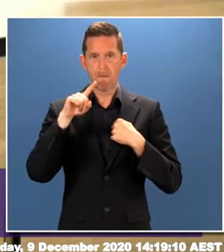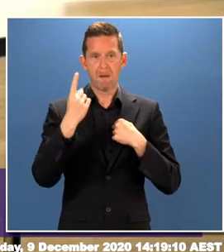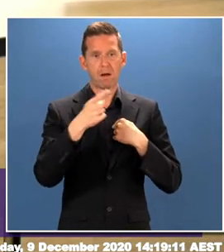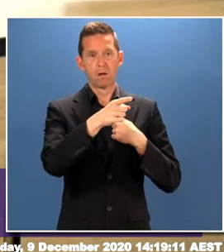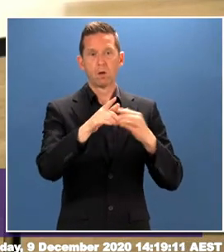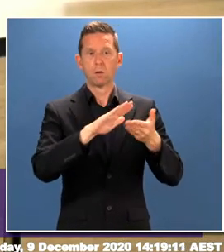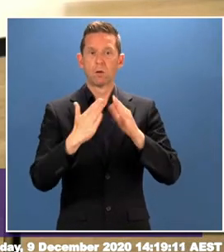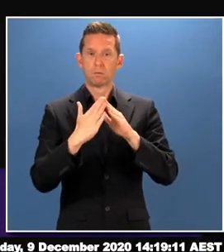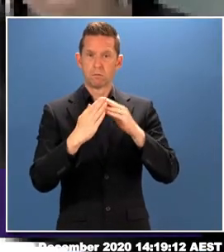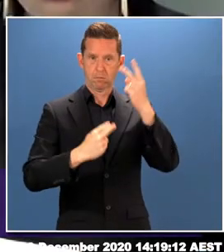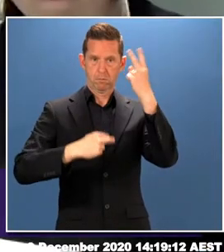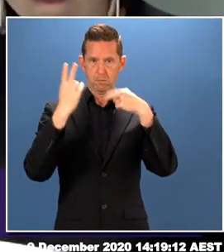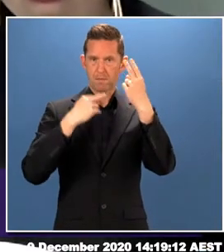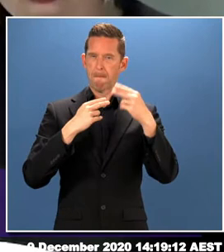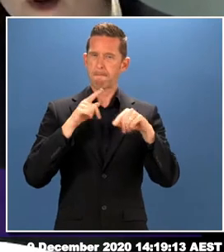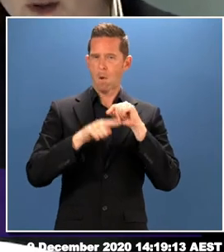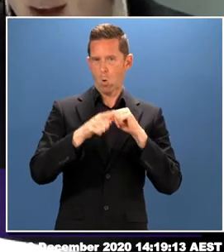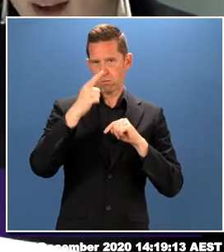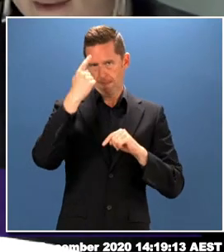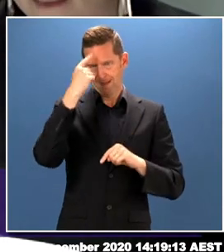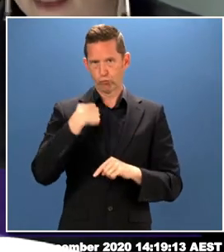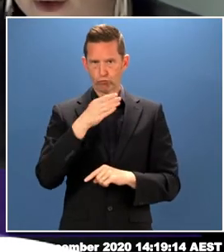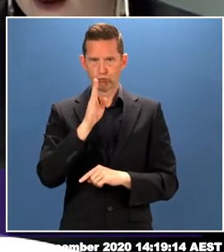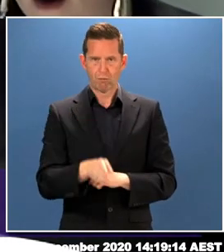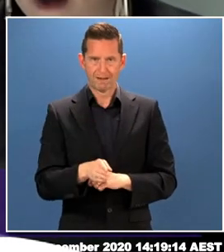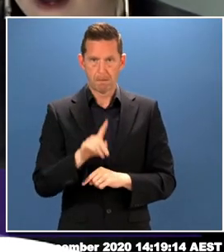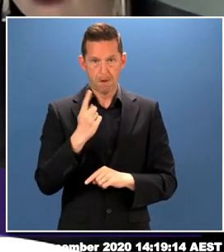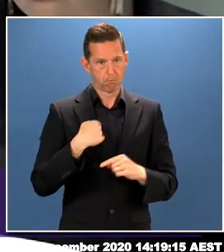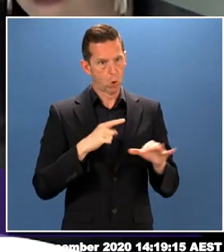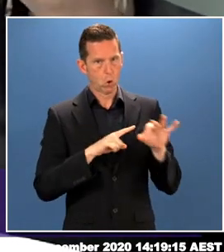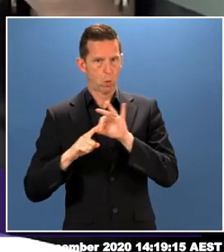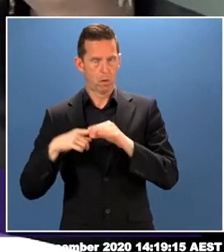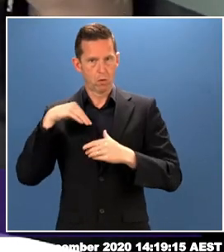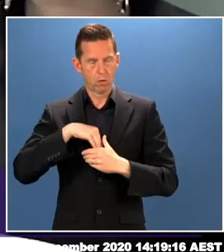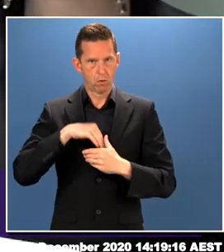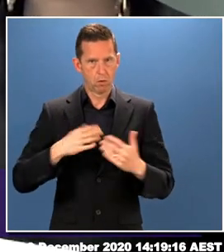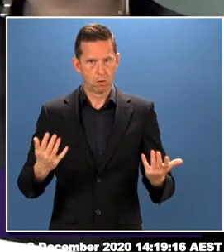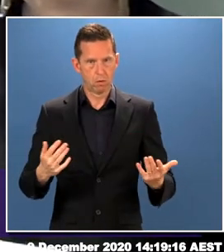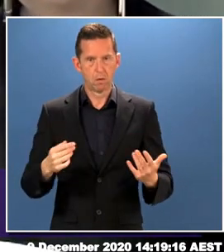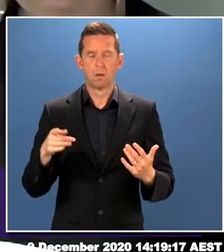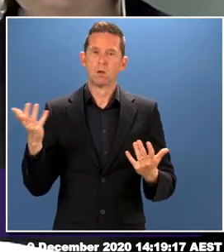heterosexual for the most part, so, you know, I perhaps wouldn't attract as much stigma